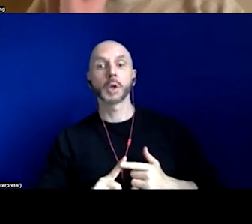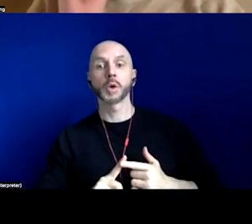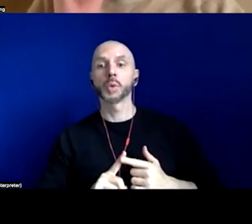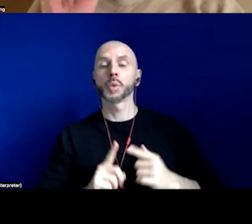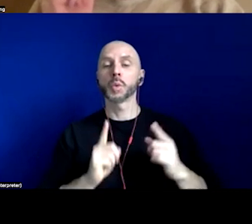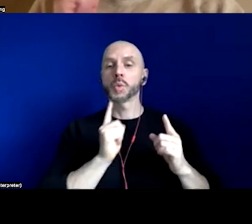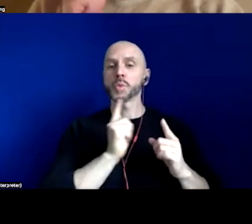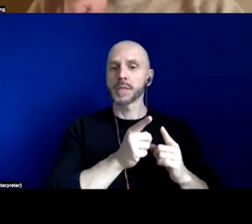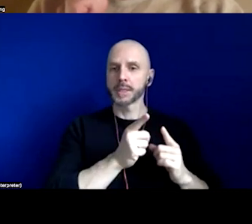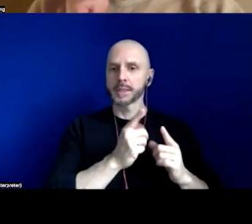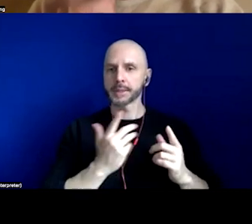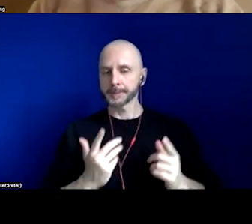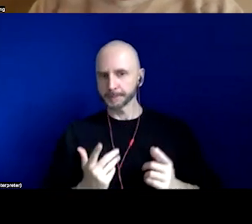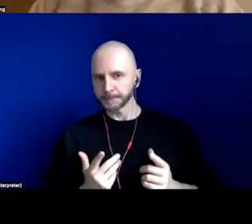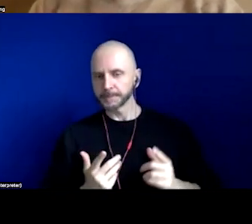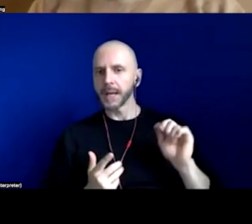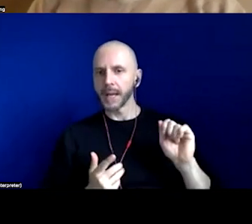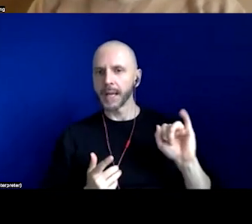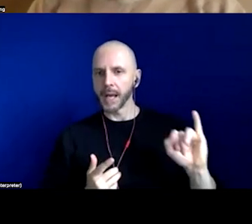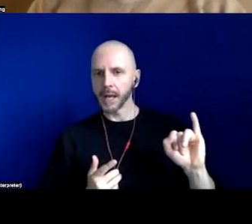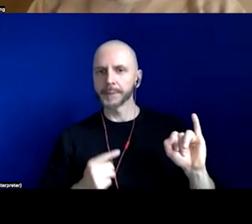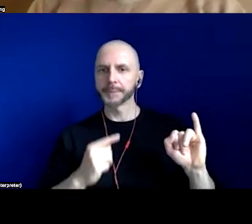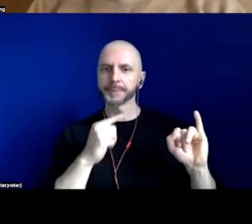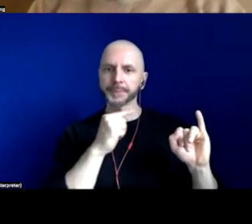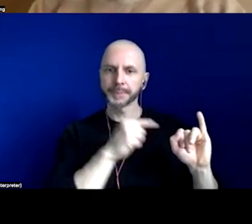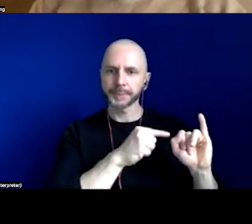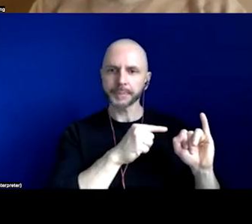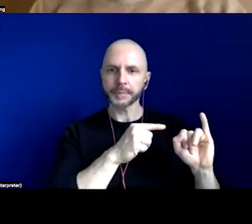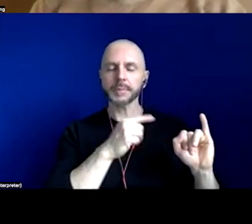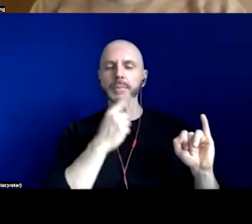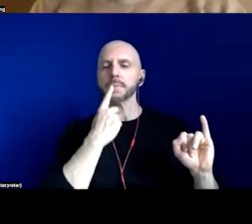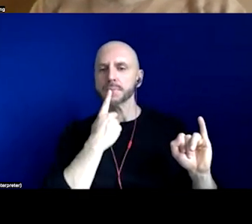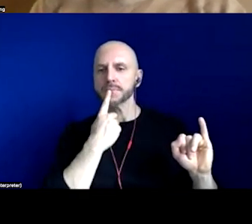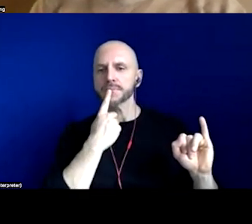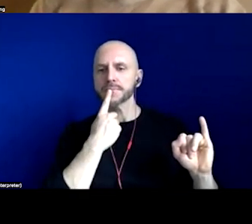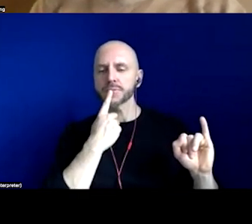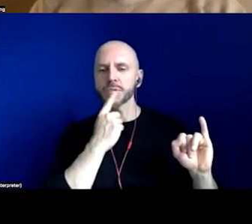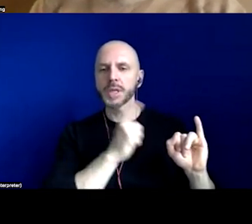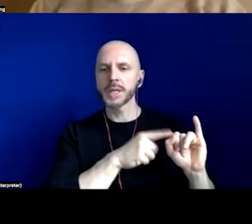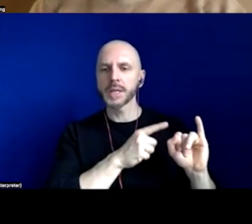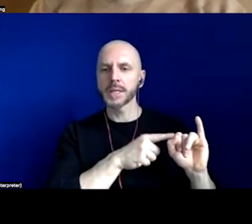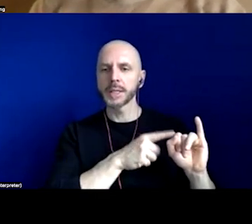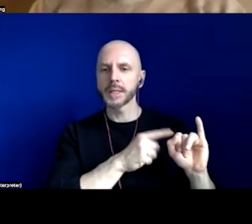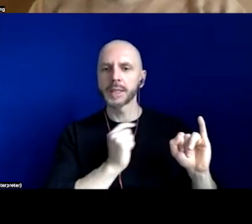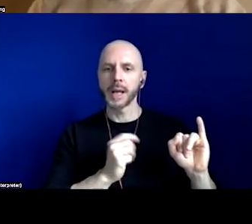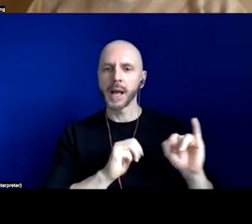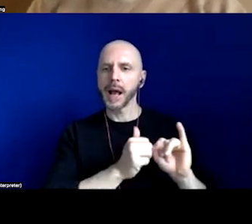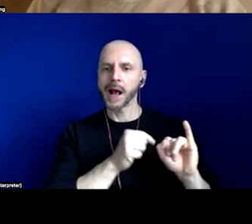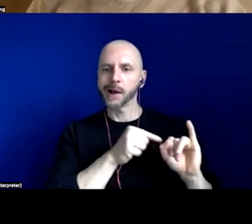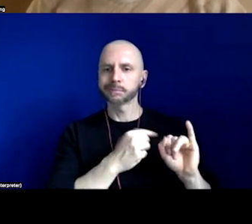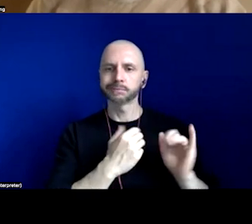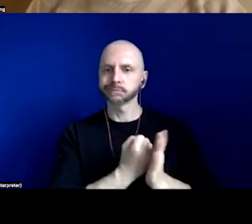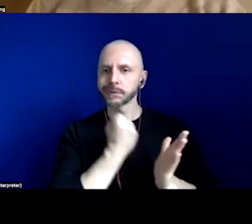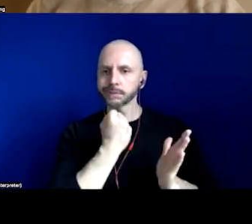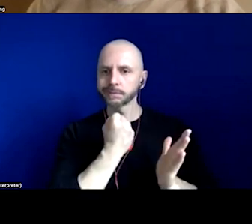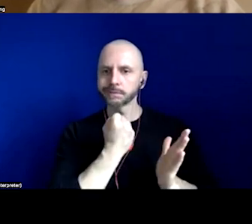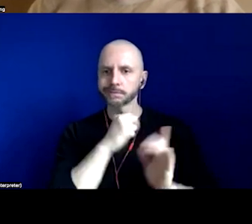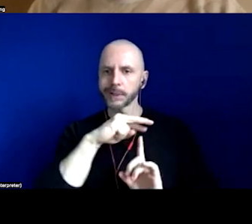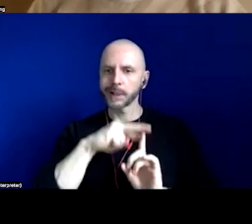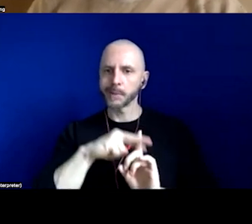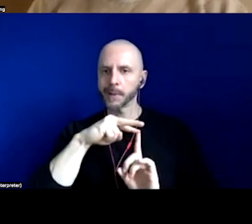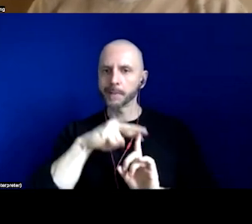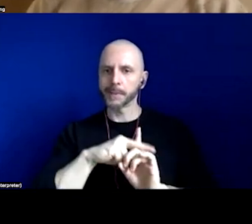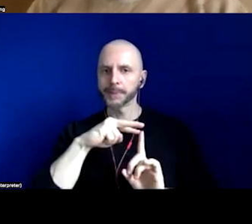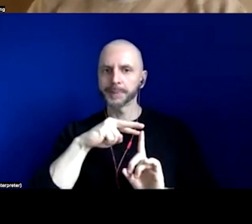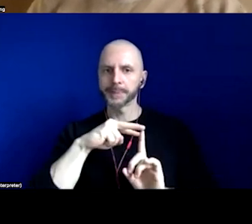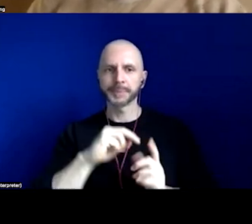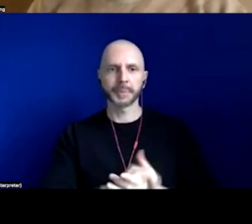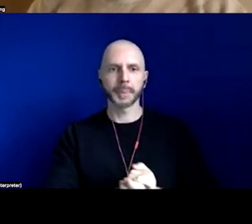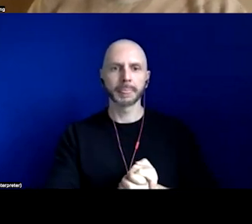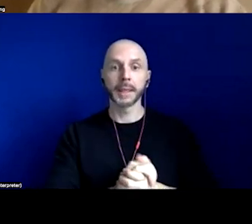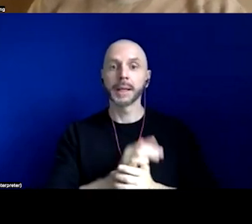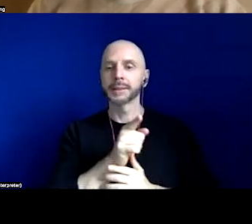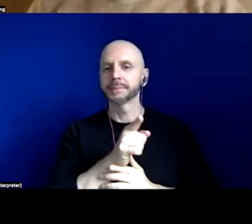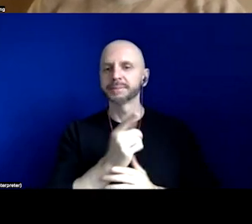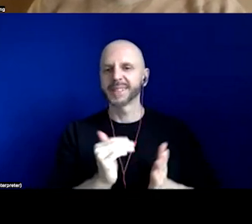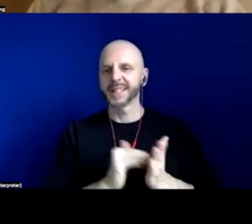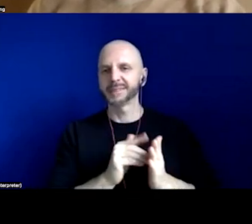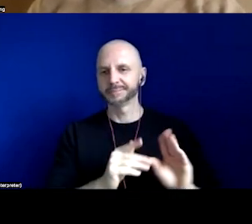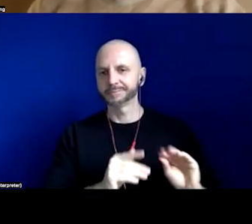little mechanisms that we can make use of? Here's again just a slide showing you our facilitators,